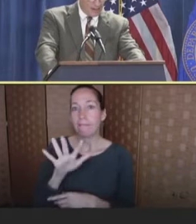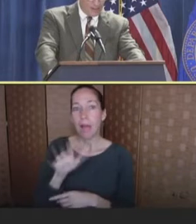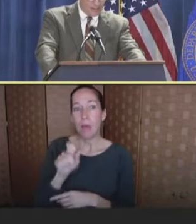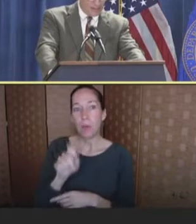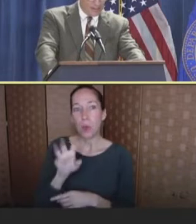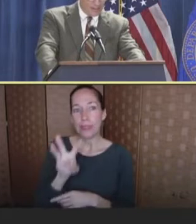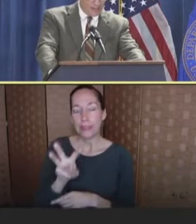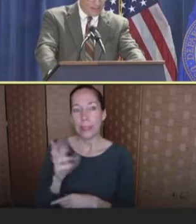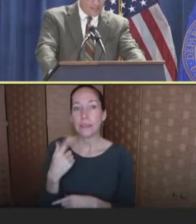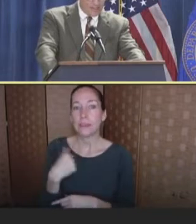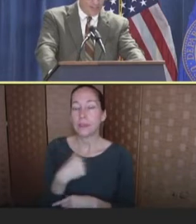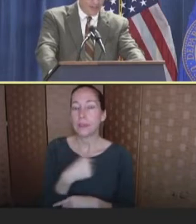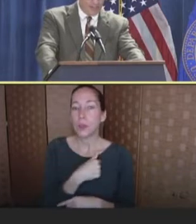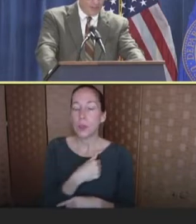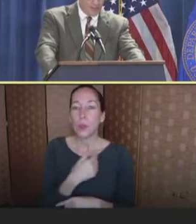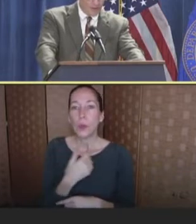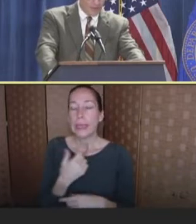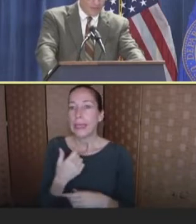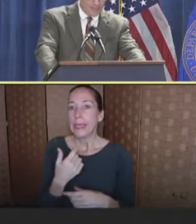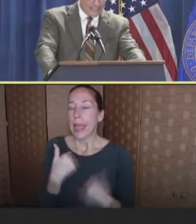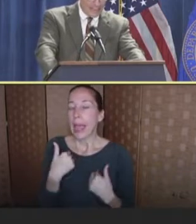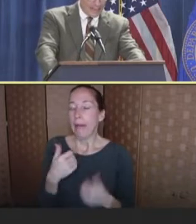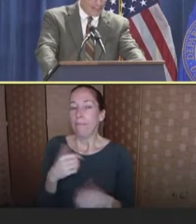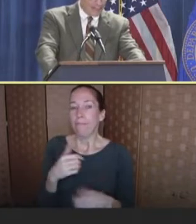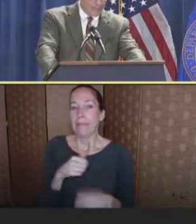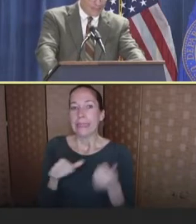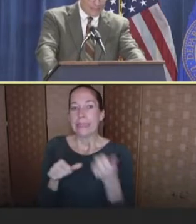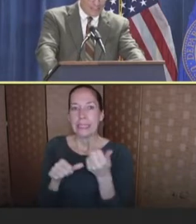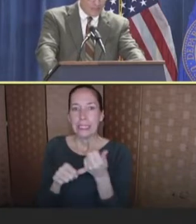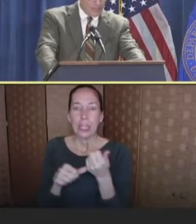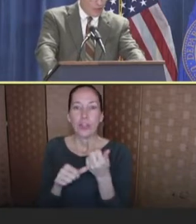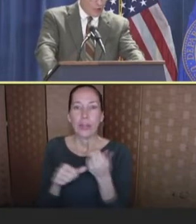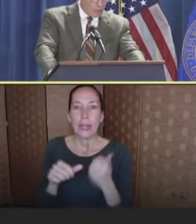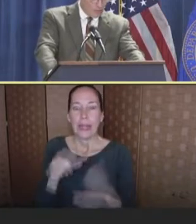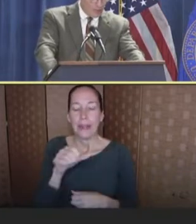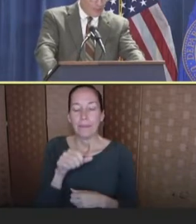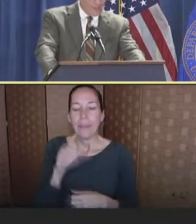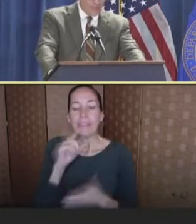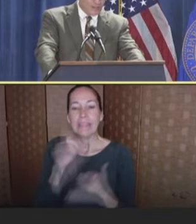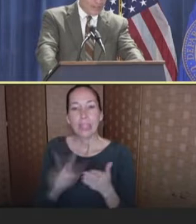The assistant secretary of health should convene high level meetings with health experts, national